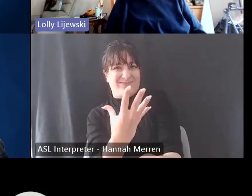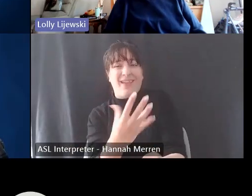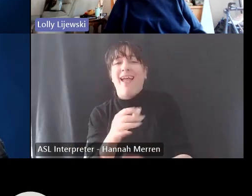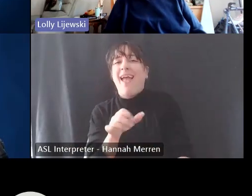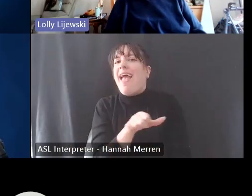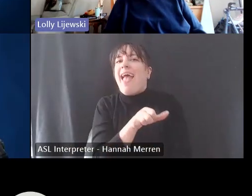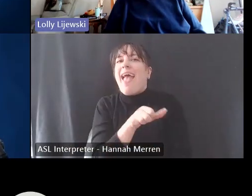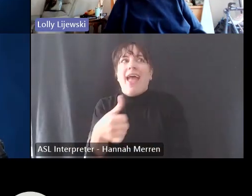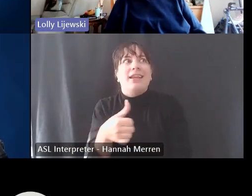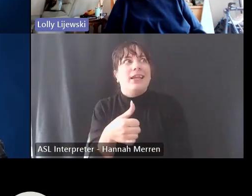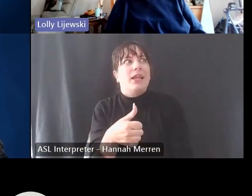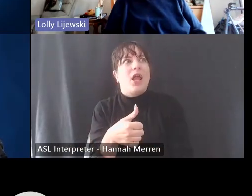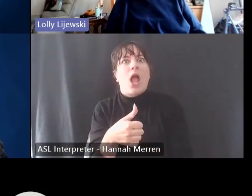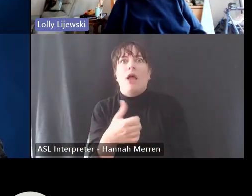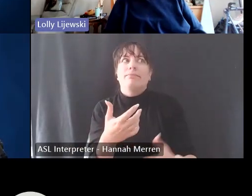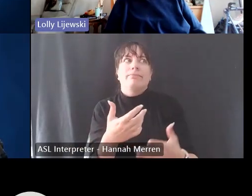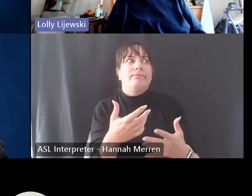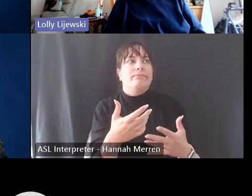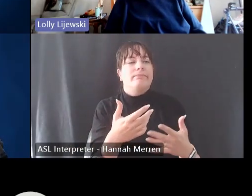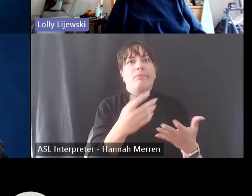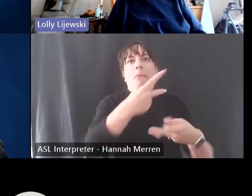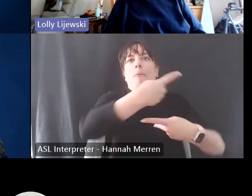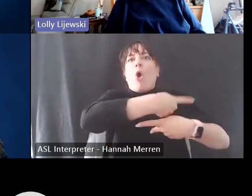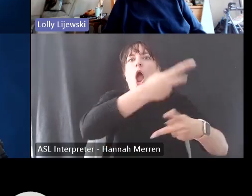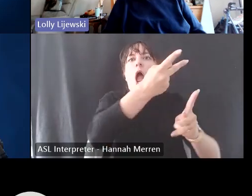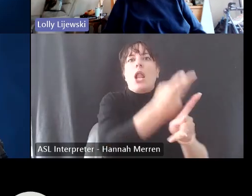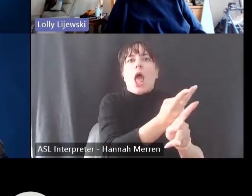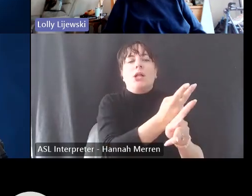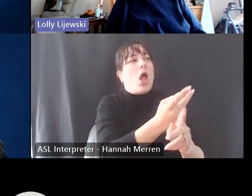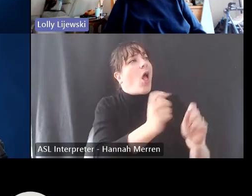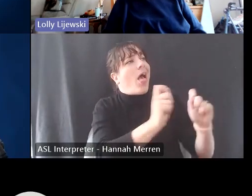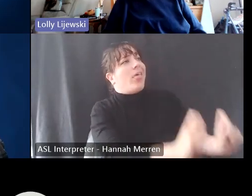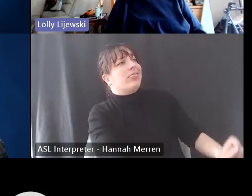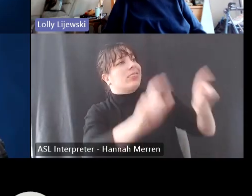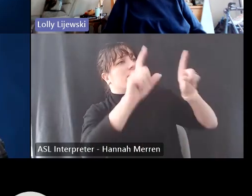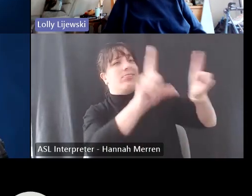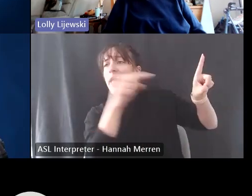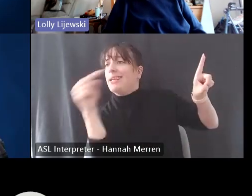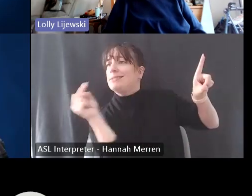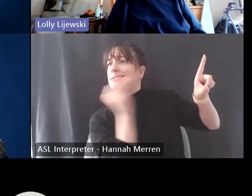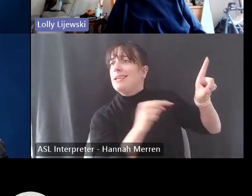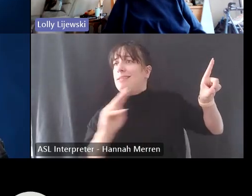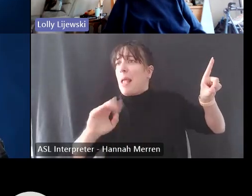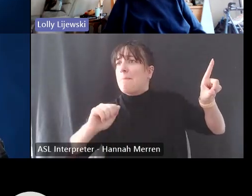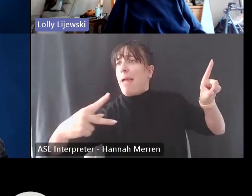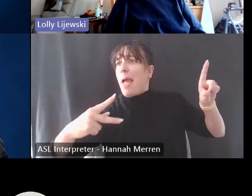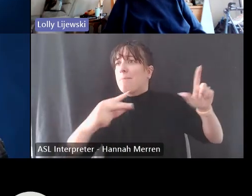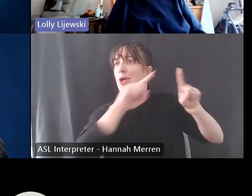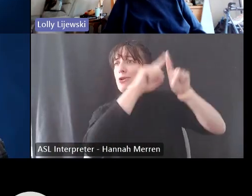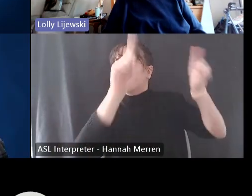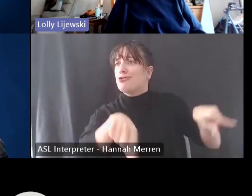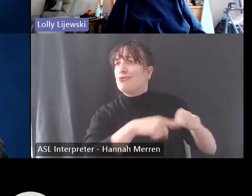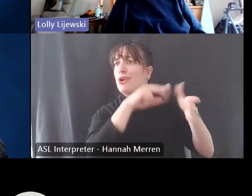I feel like we are in new territory with new ideas, and trying not to deviate from standards